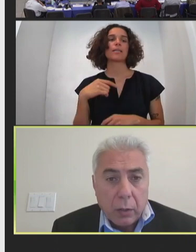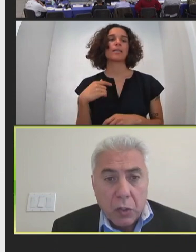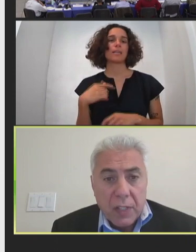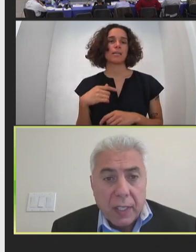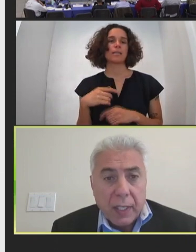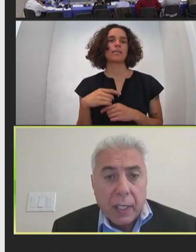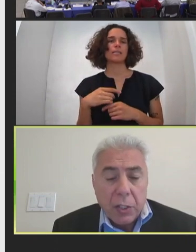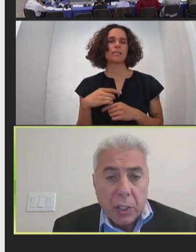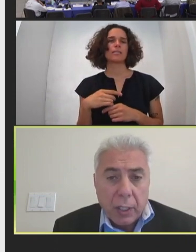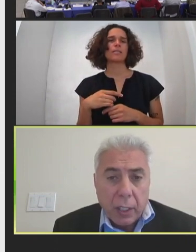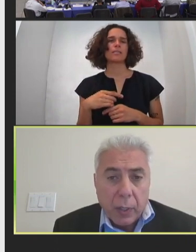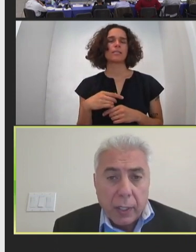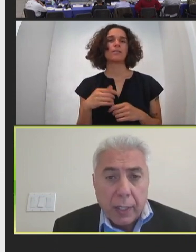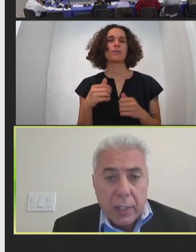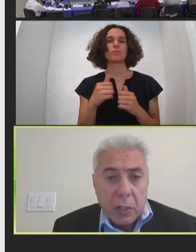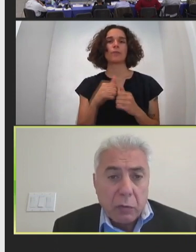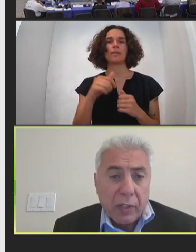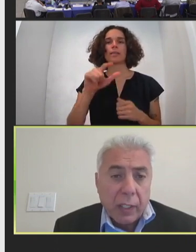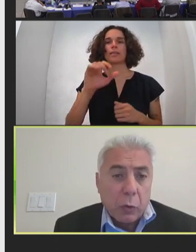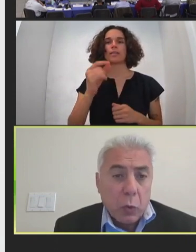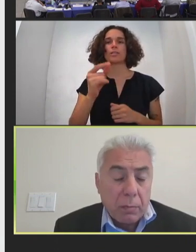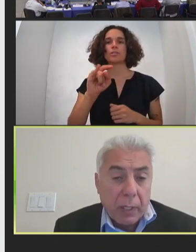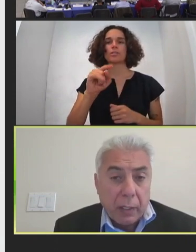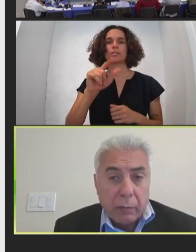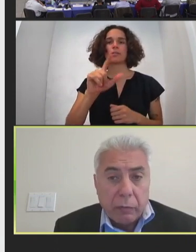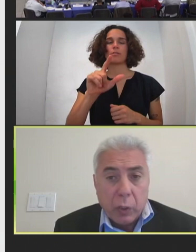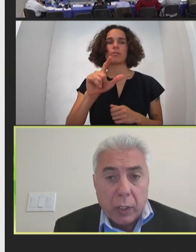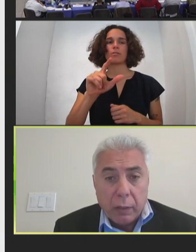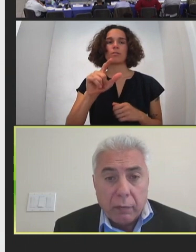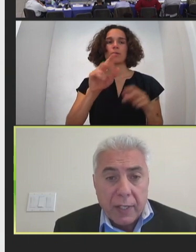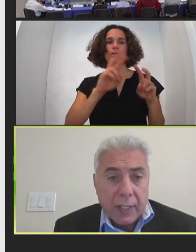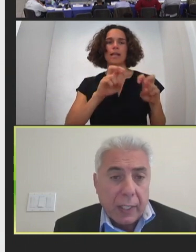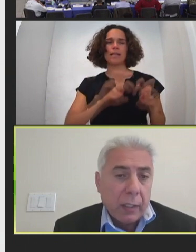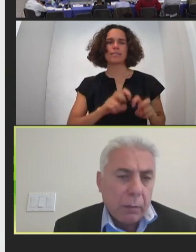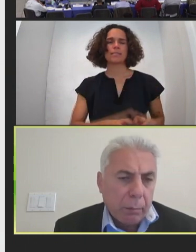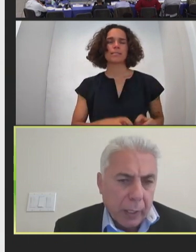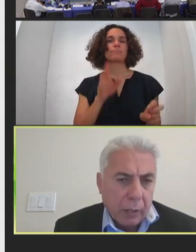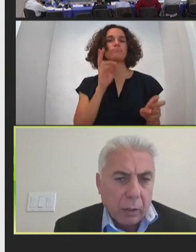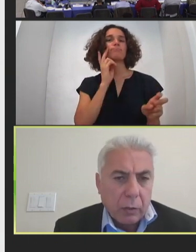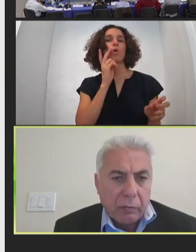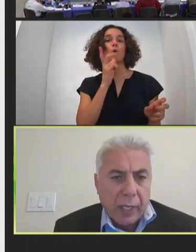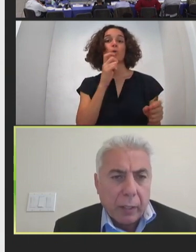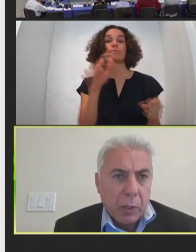logistic regression in our analysis to find out who's been fully vaccinated by a lot of variables,